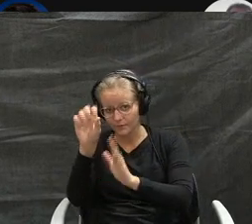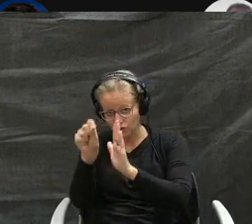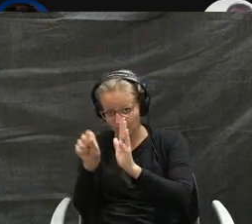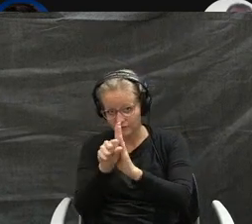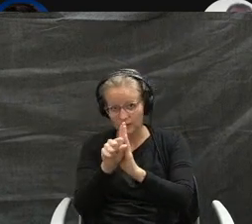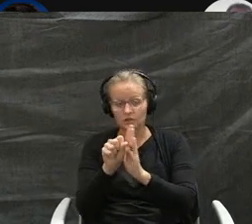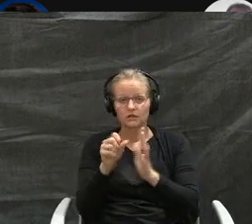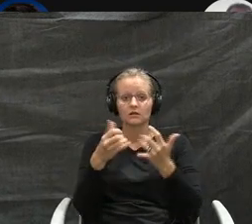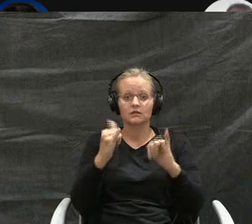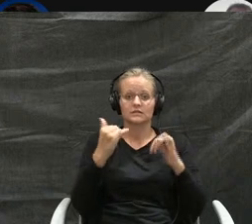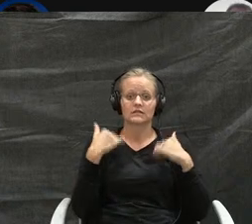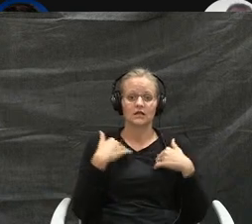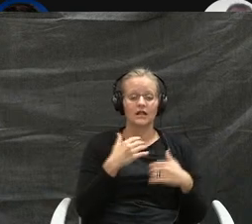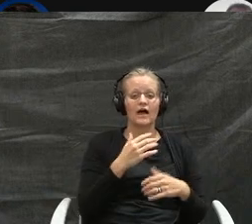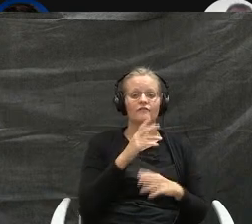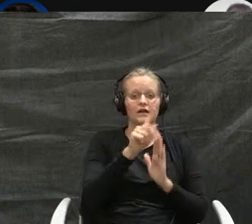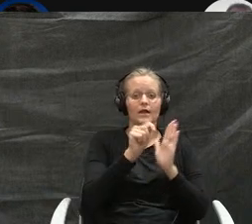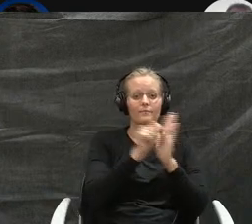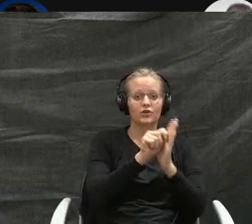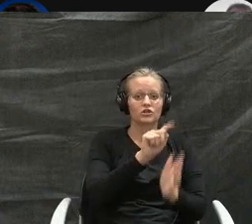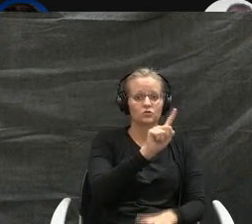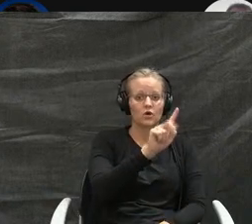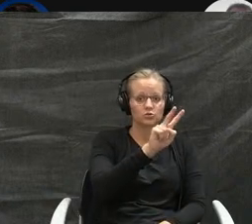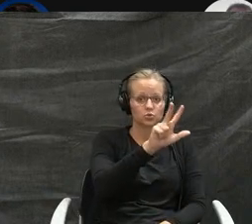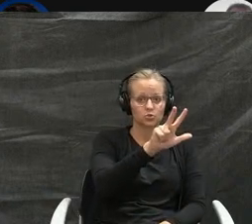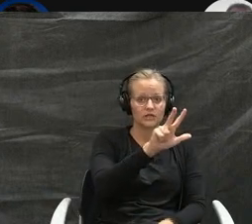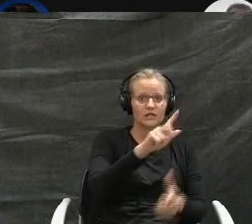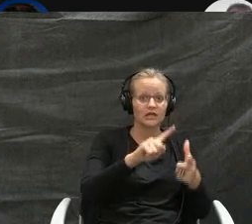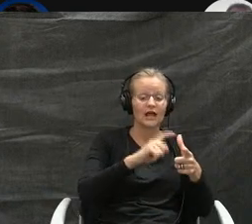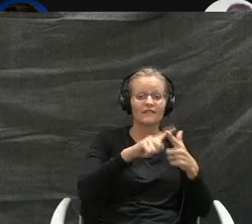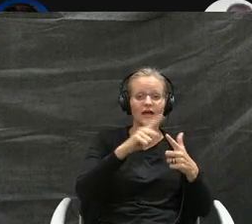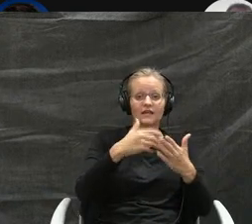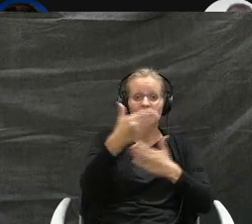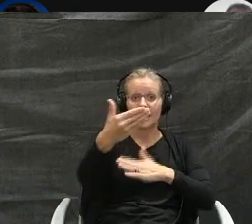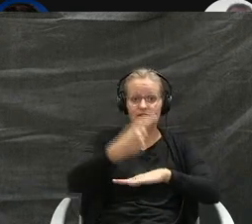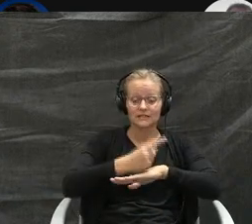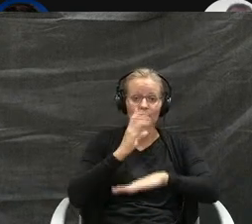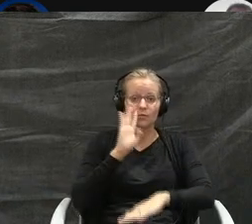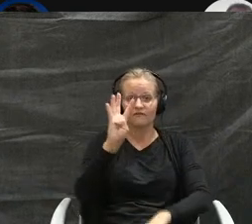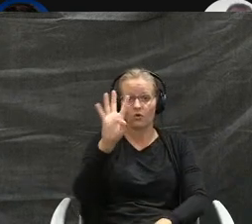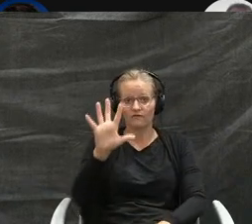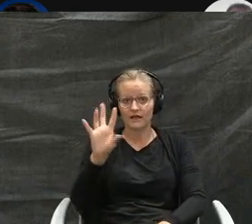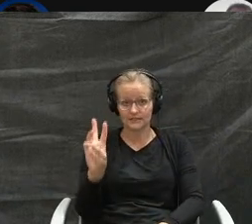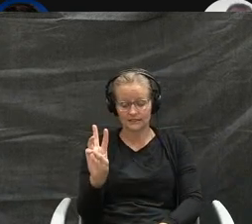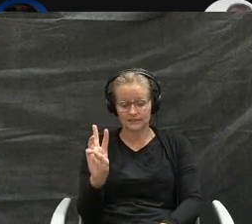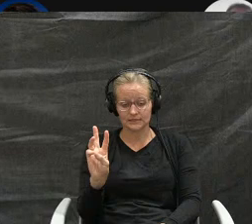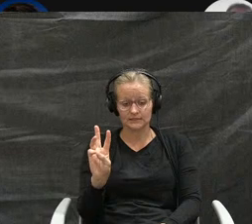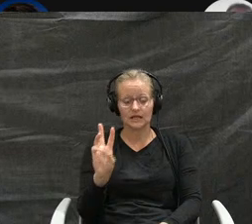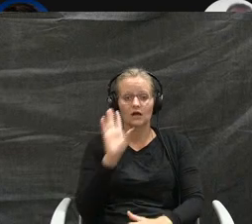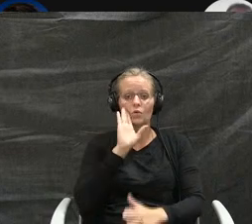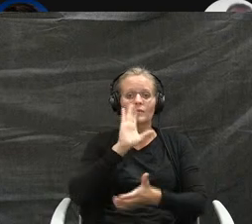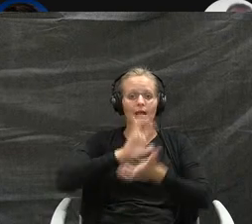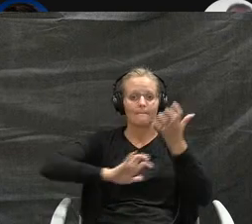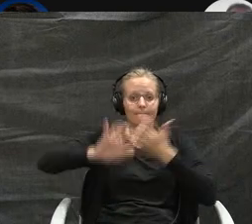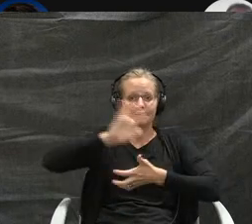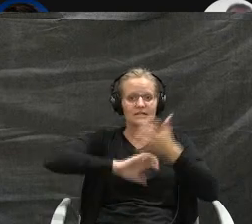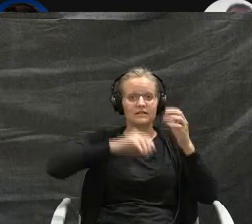and one day and the next day B-45 and six. It would be a mix it in person and E learning as